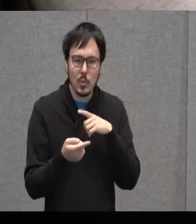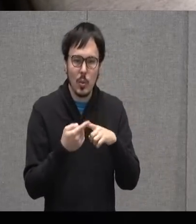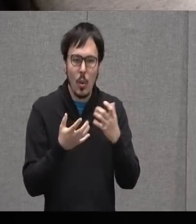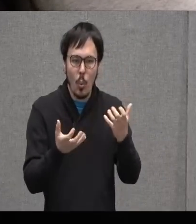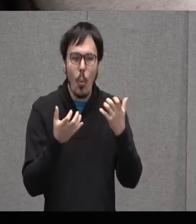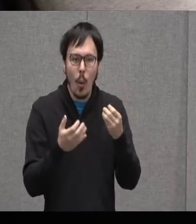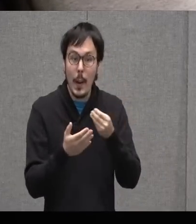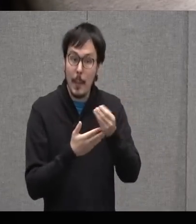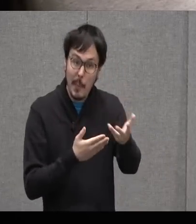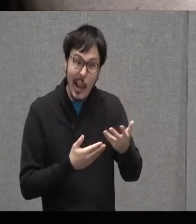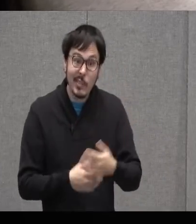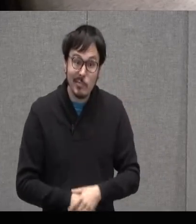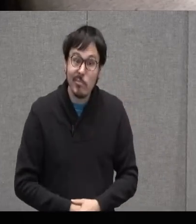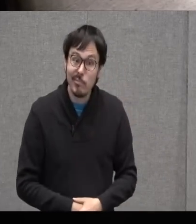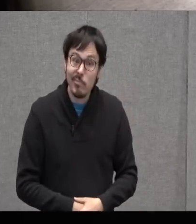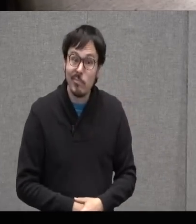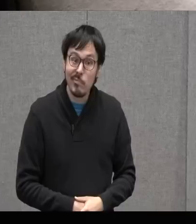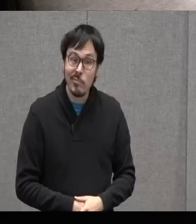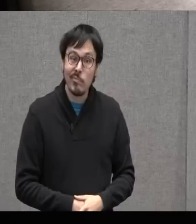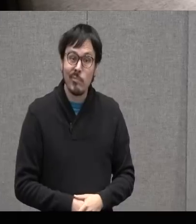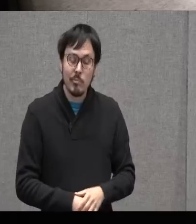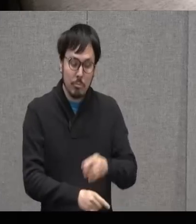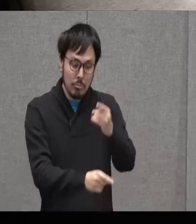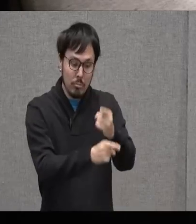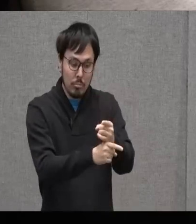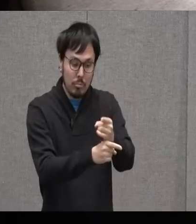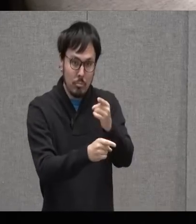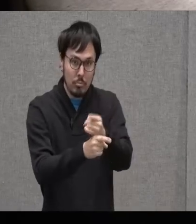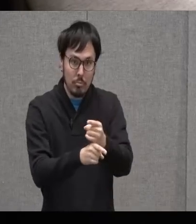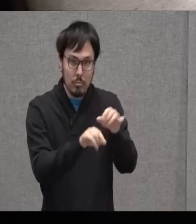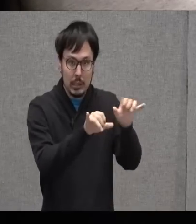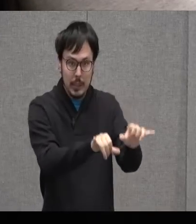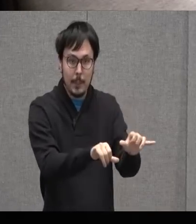That is helpful, that everything is the same for everyone.